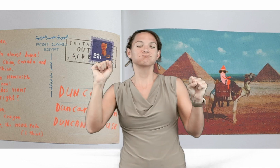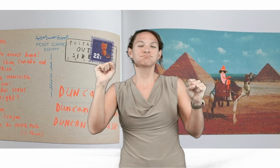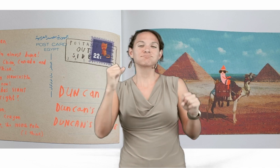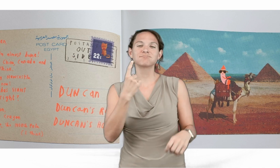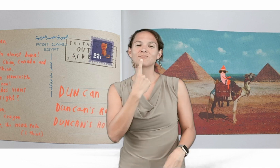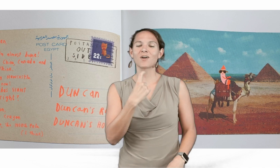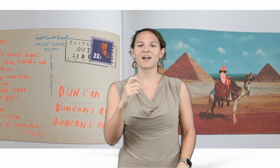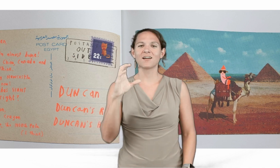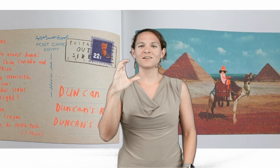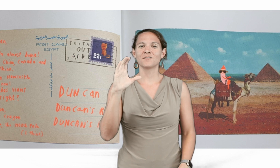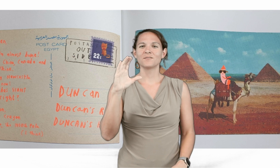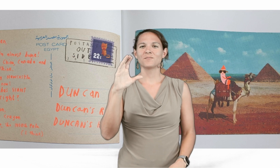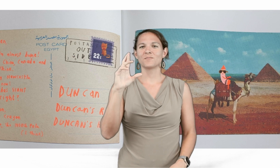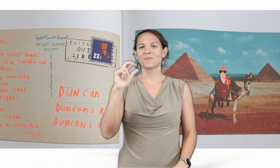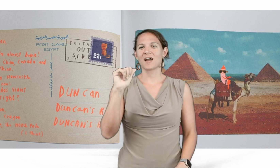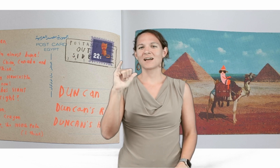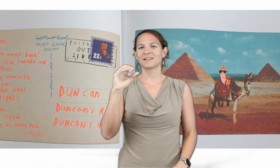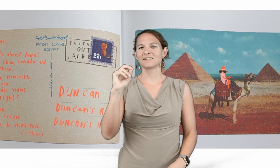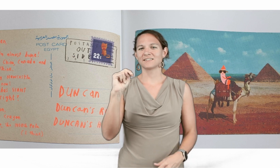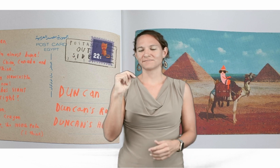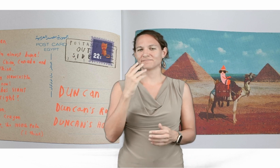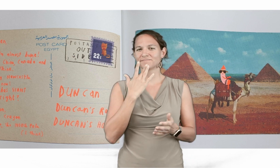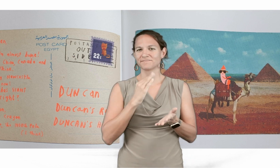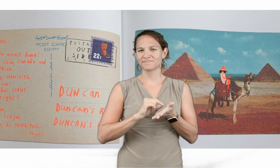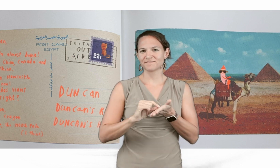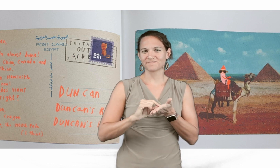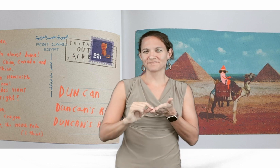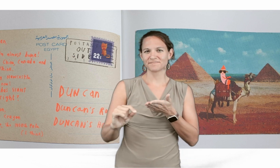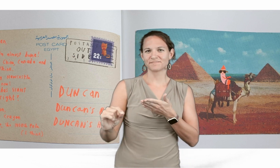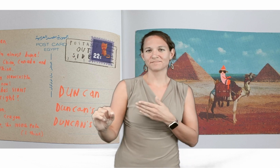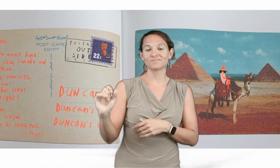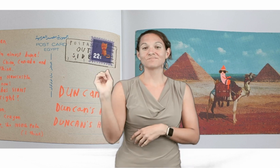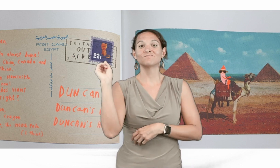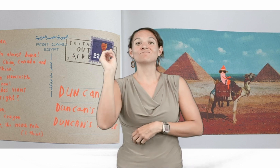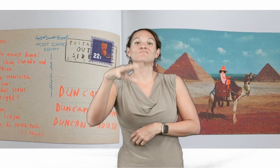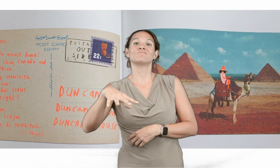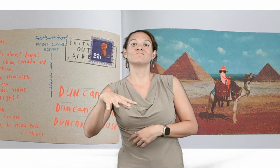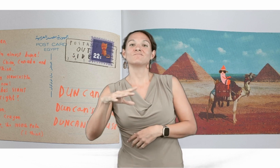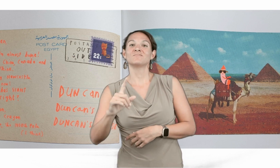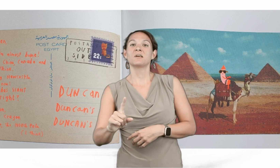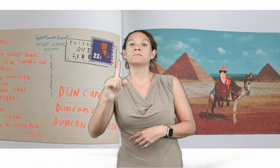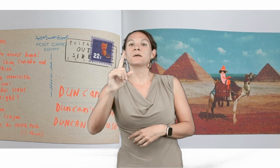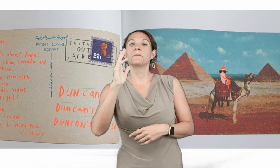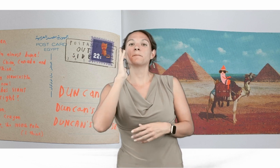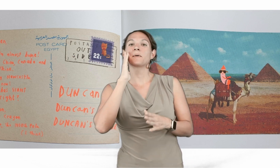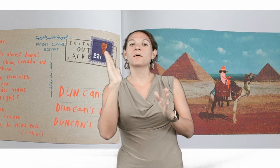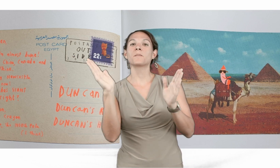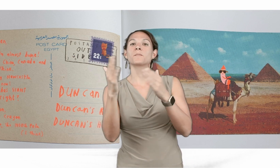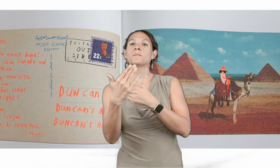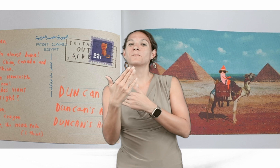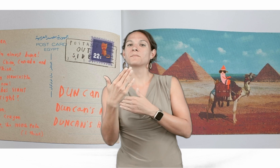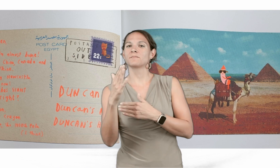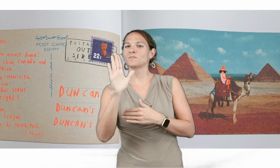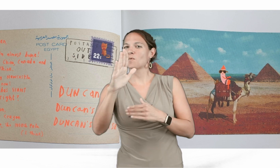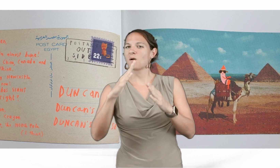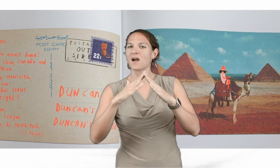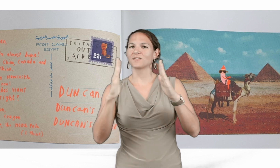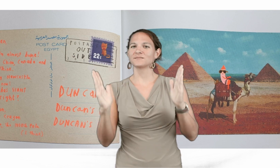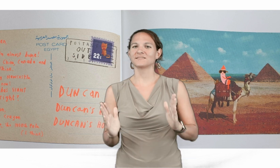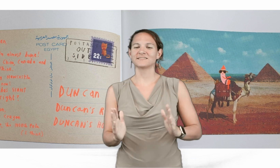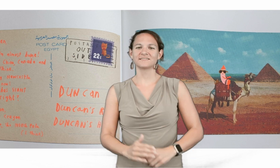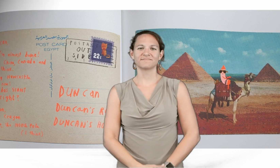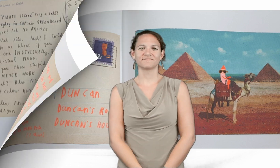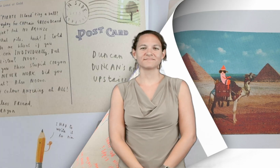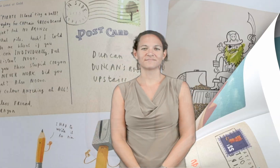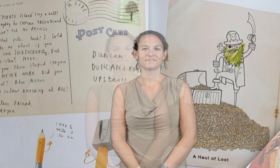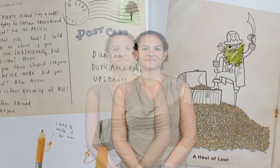Your Neon Red Crayon. Sent to your bedroom, upstairs in your house.”